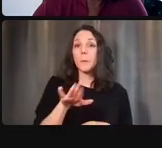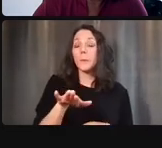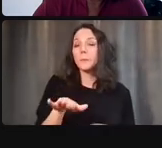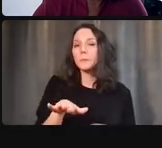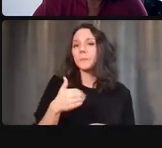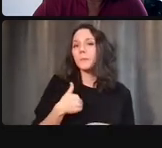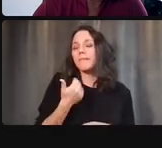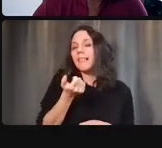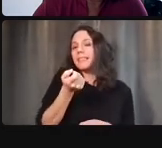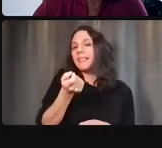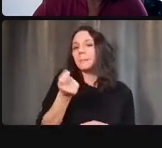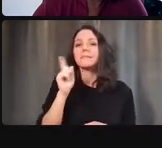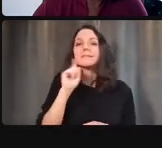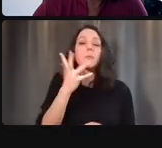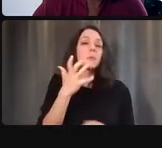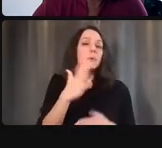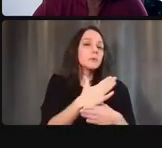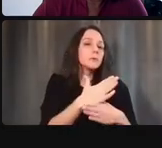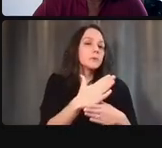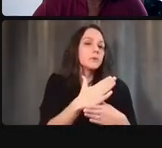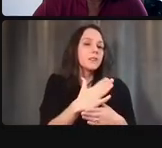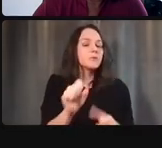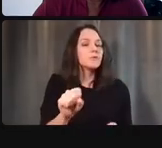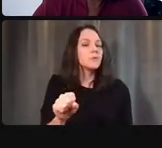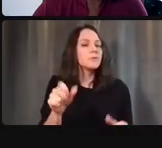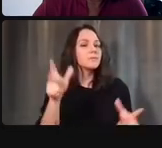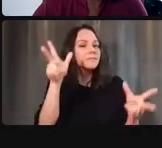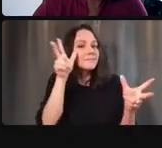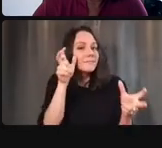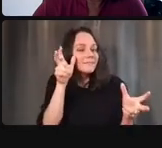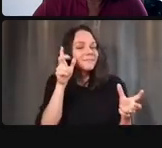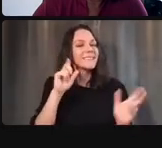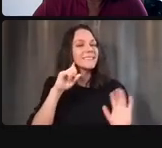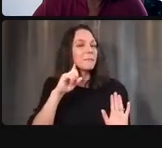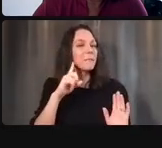to share here just to give you a sample of what a poem on the line sounds like.